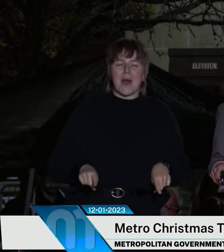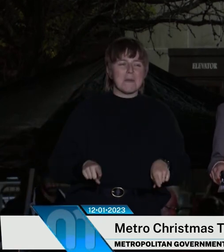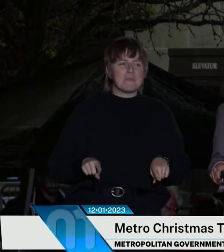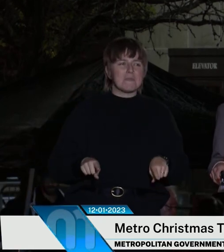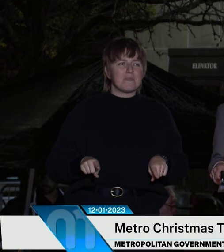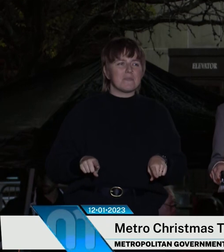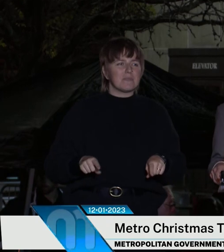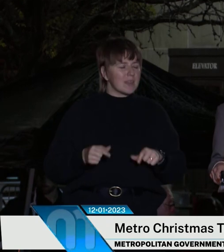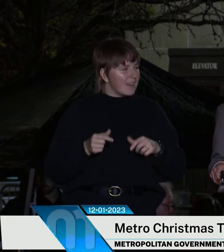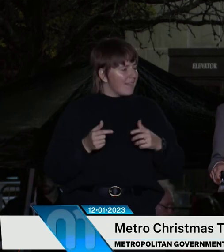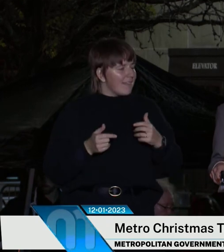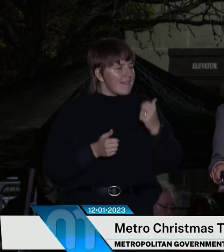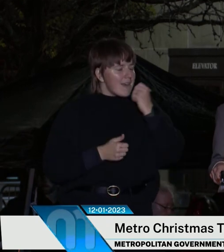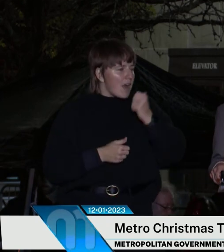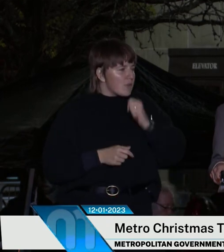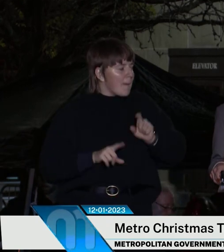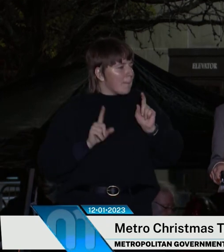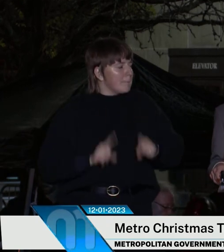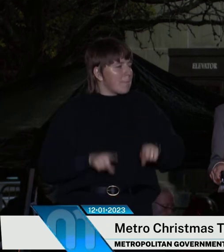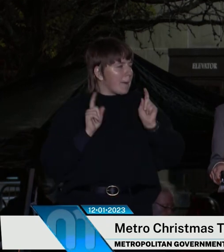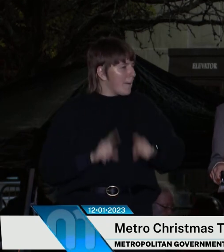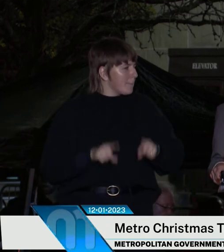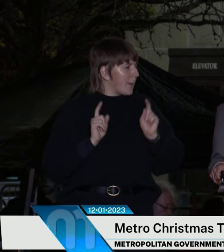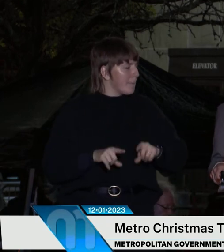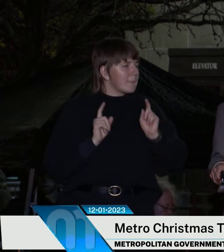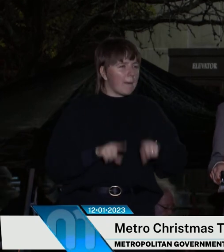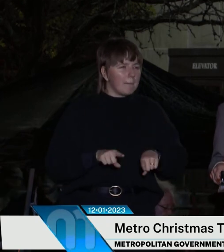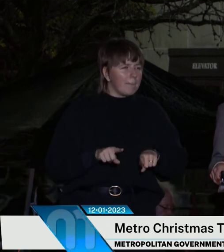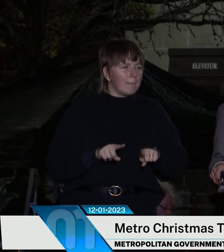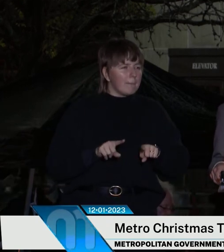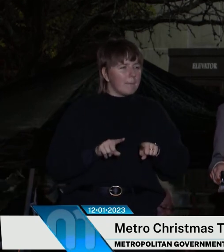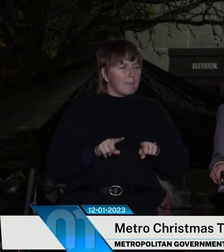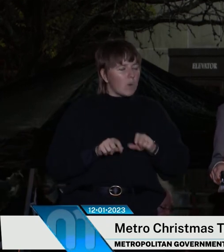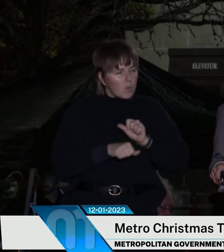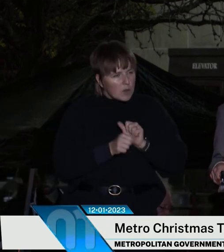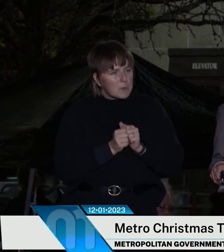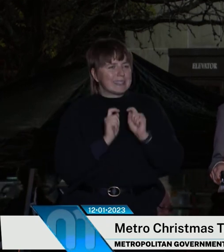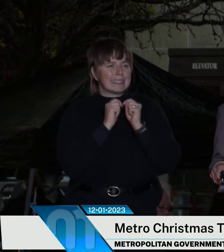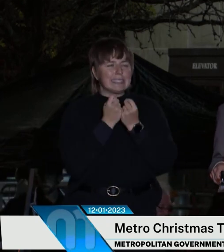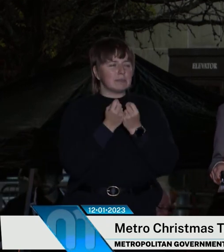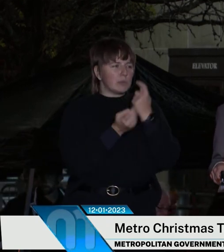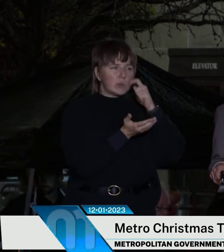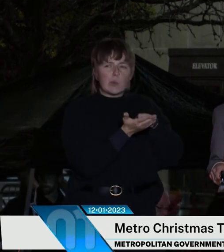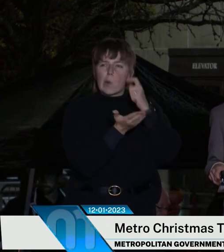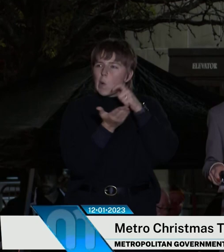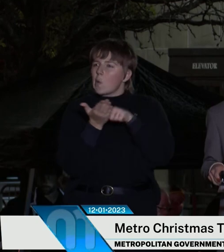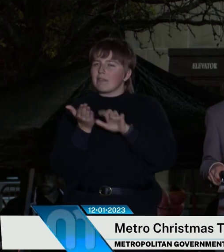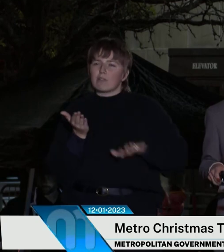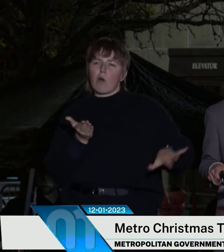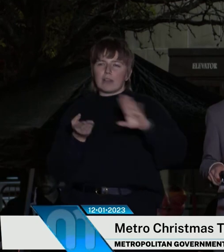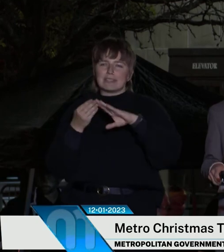LUCKY TO BE ABLE TO COME INTO AN OFFICE EVERY DAY AND SEE IT